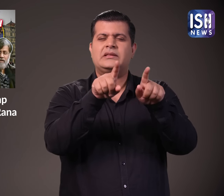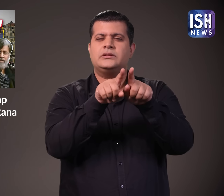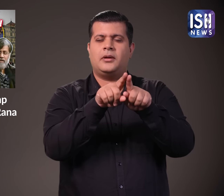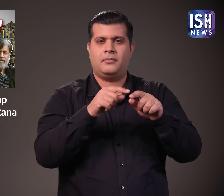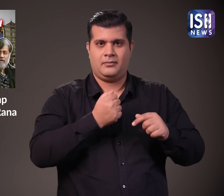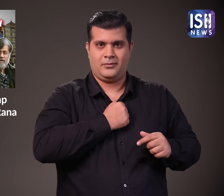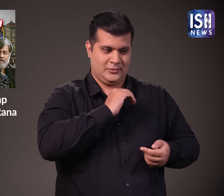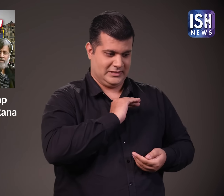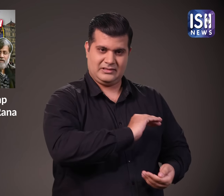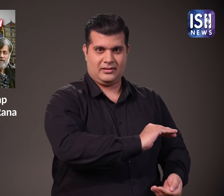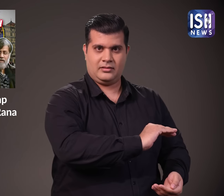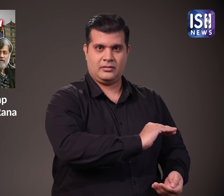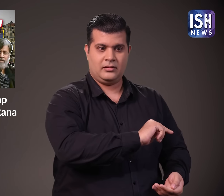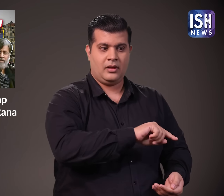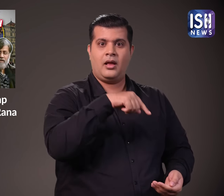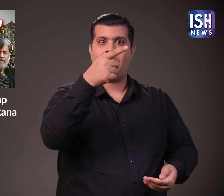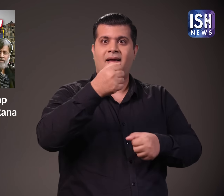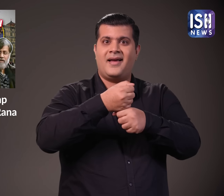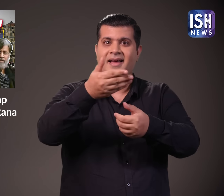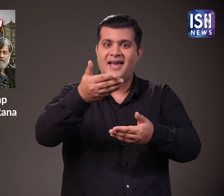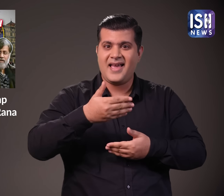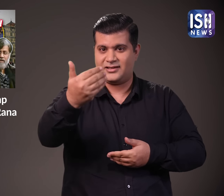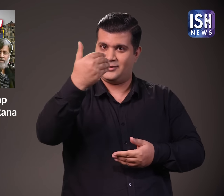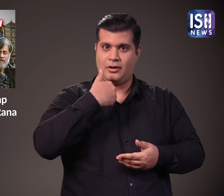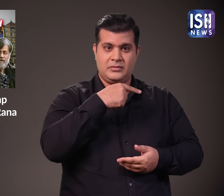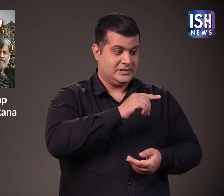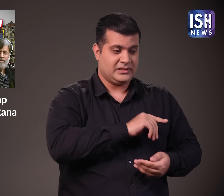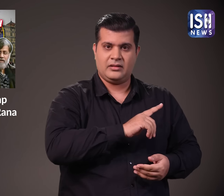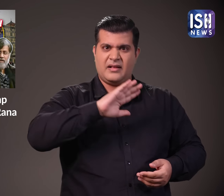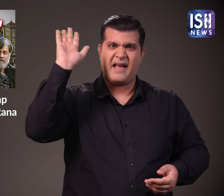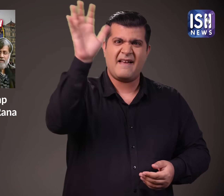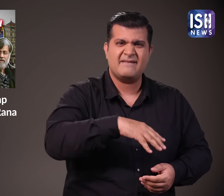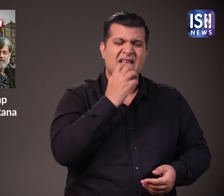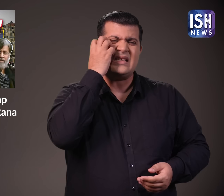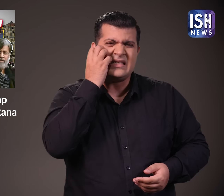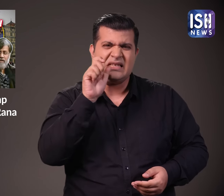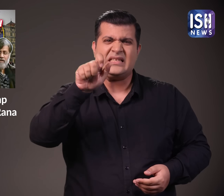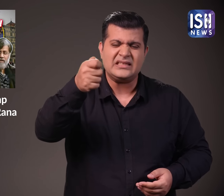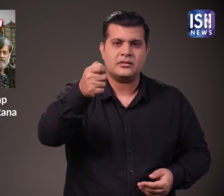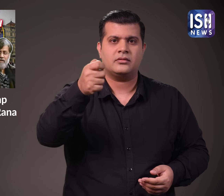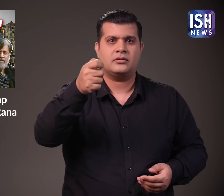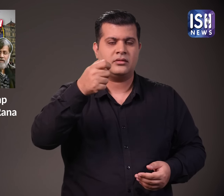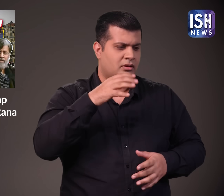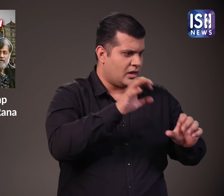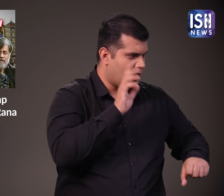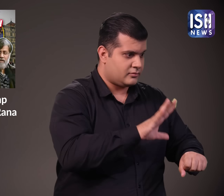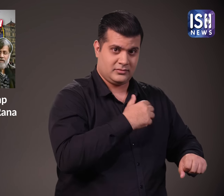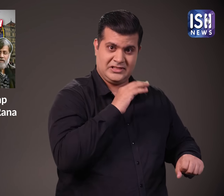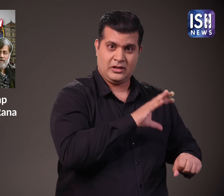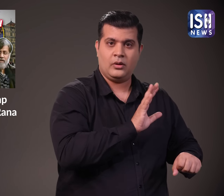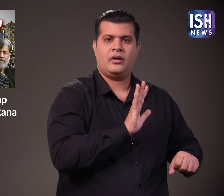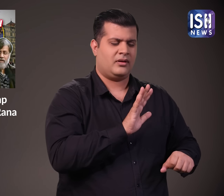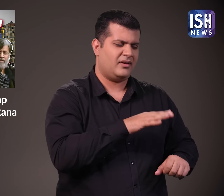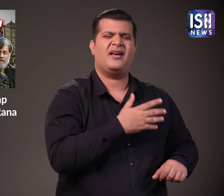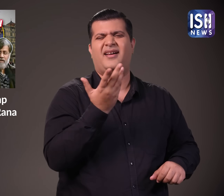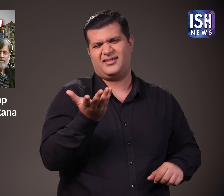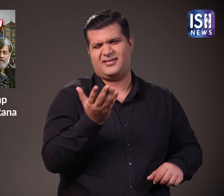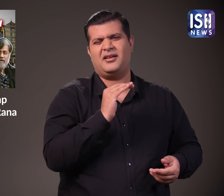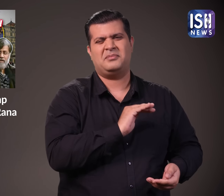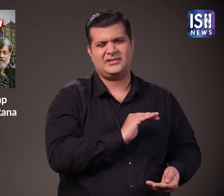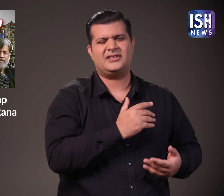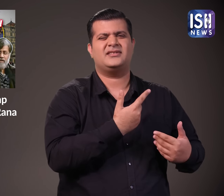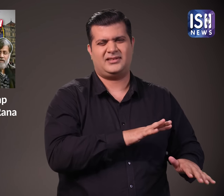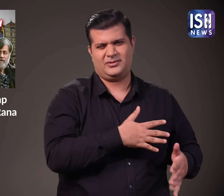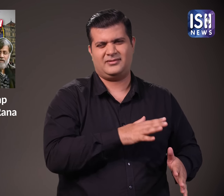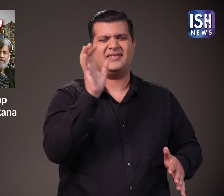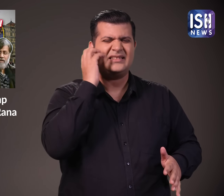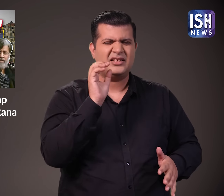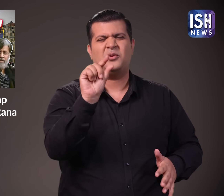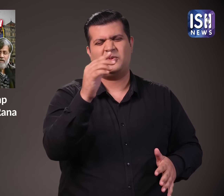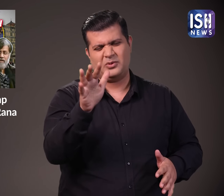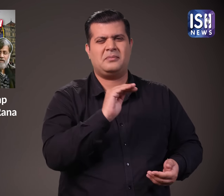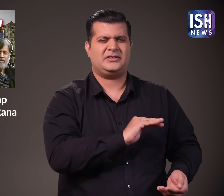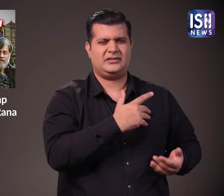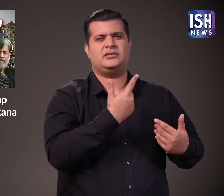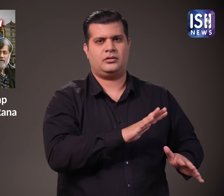If a child physically harms a guest at home, instead of being scolded, they are forgiven due to their age.